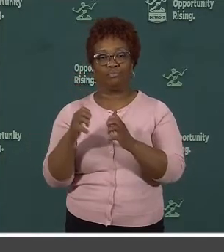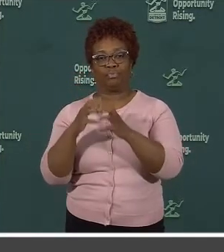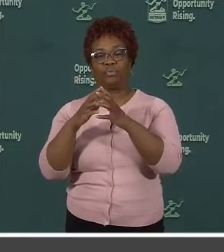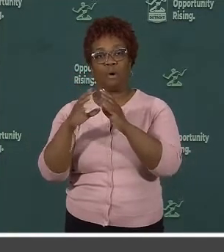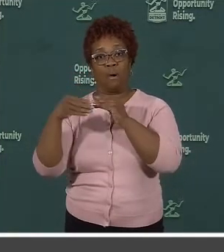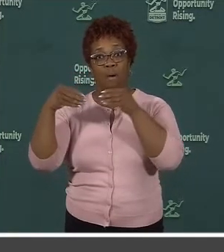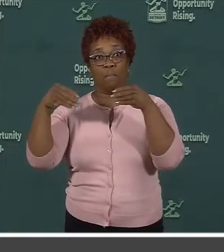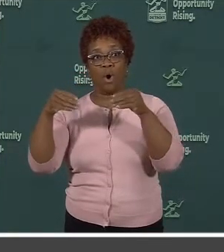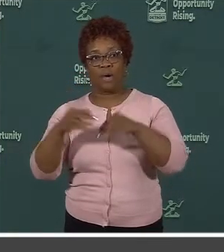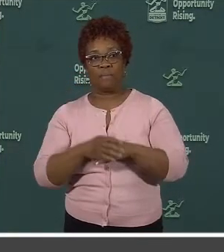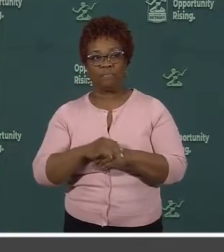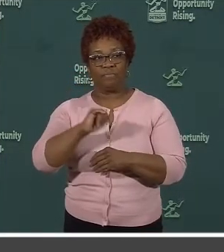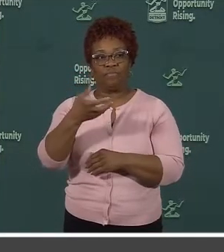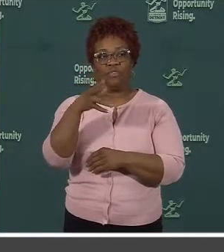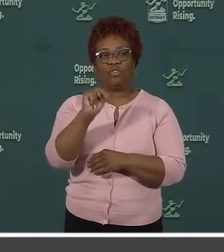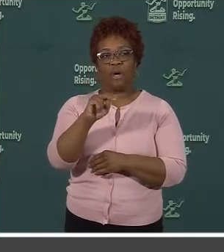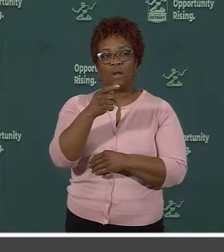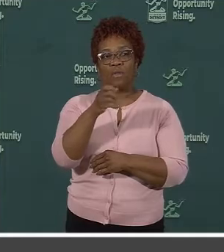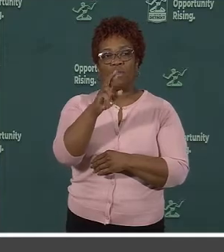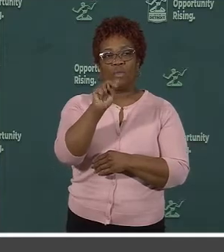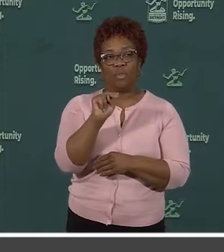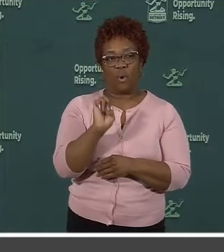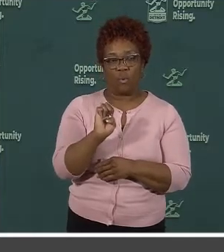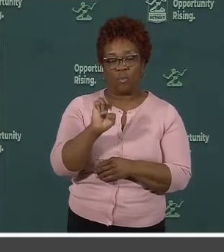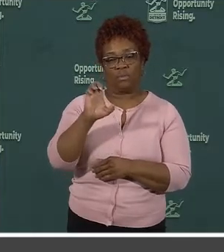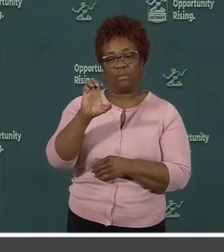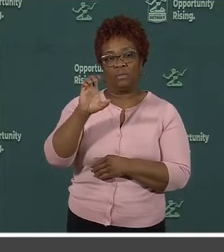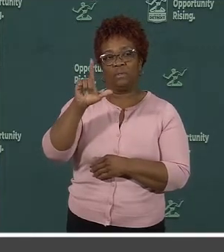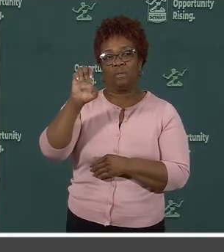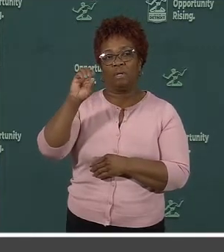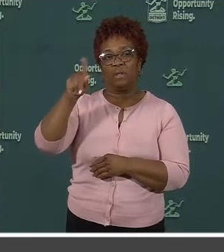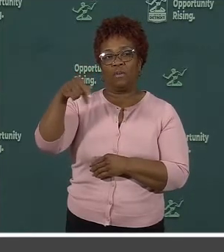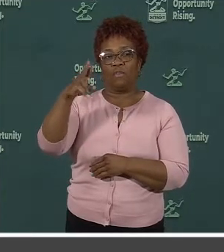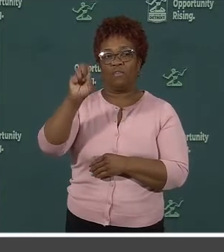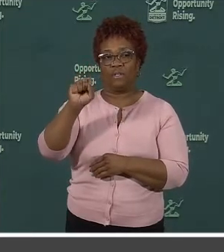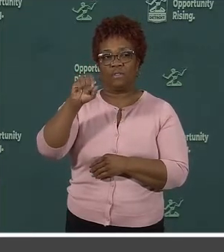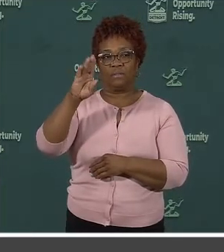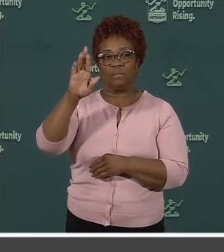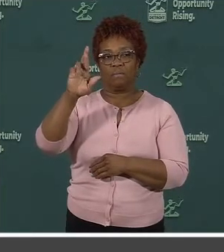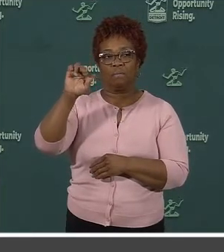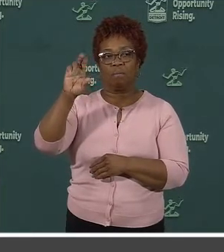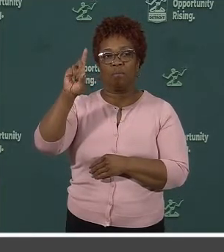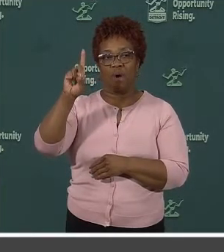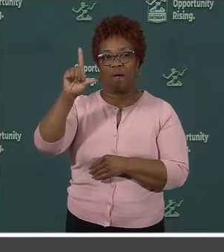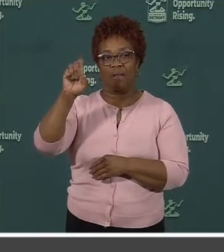CLEOPHUS BRADLEY BUILT THIS THIRTY SIX UNIT APARTMENT BUILDING YOU'LL SEE ON GRASSET AND THEY ALSO OPEN ANOTHER